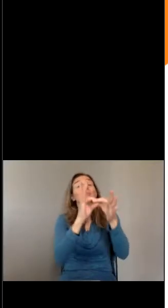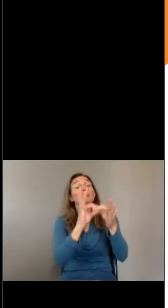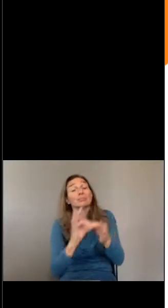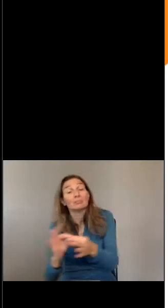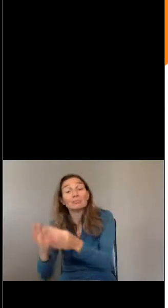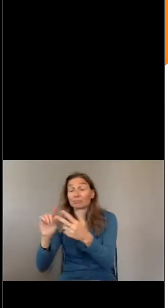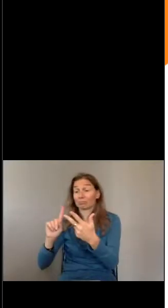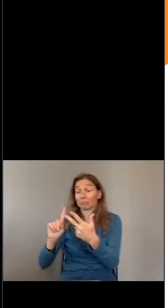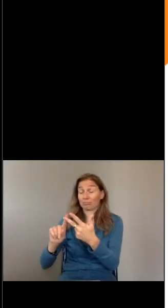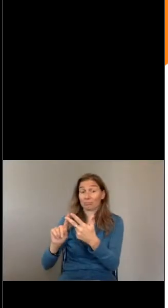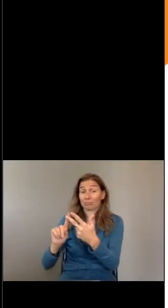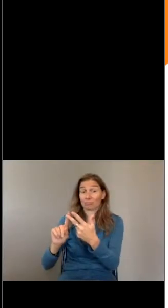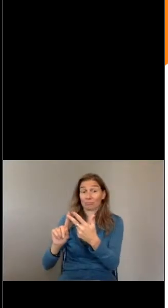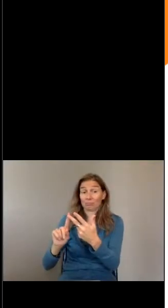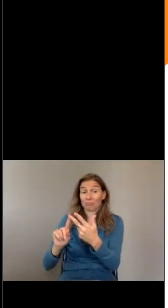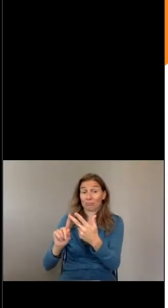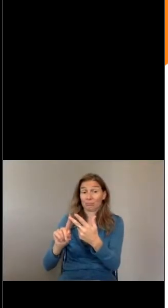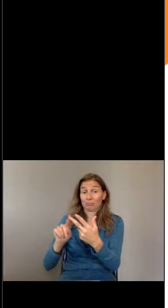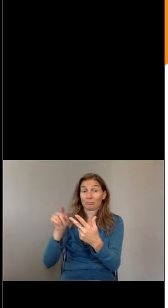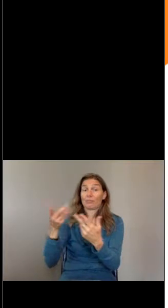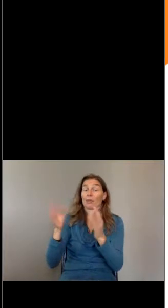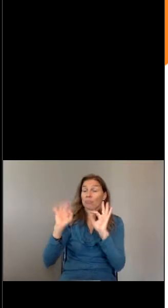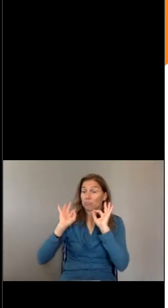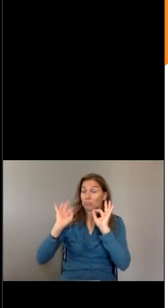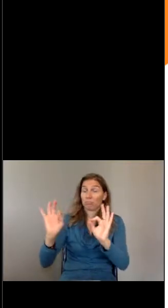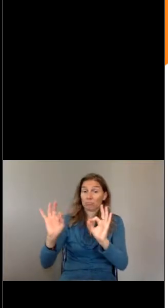not only we are starting a pilot project